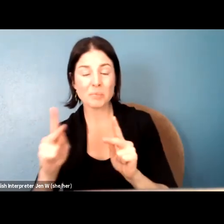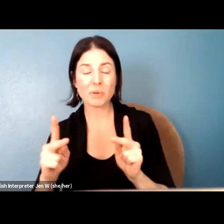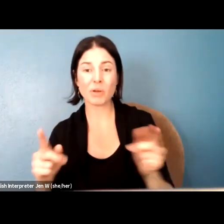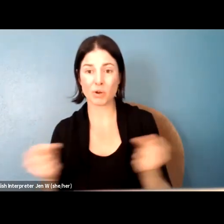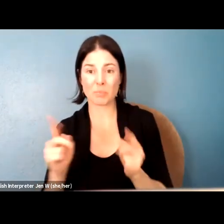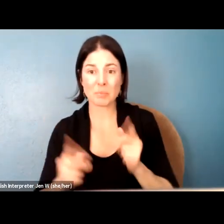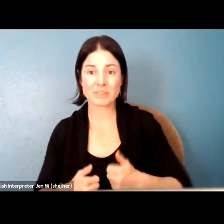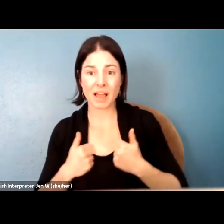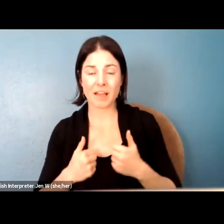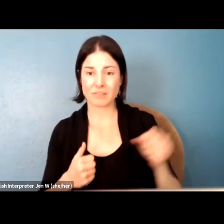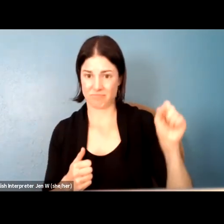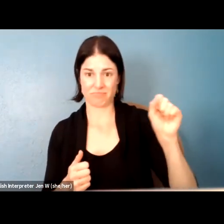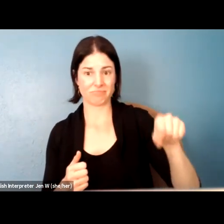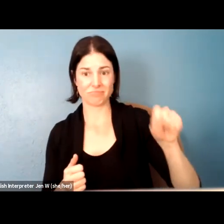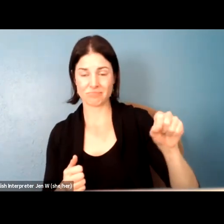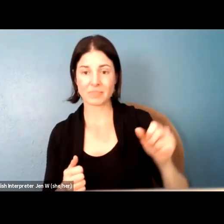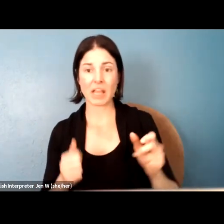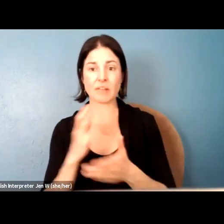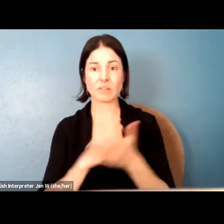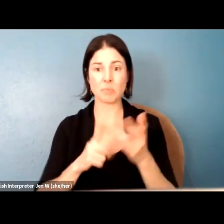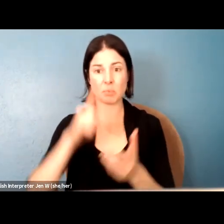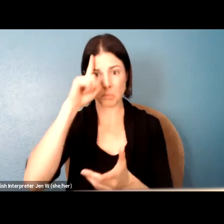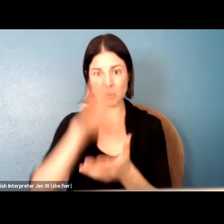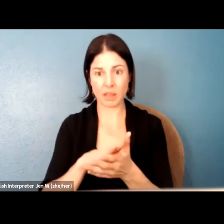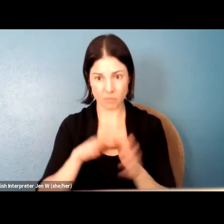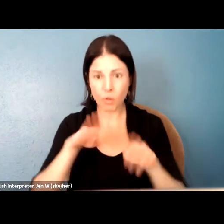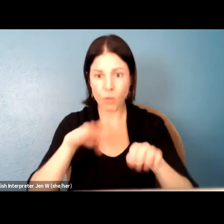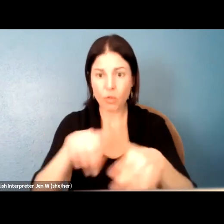Have some people fallen for these hustles? Yes. But the